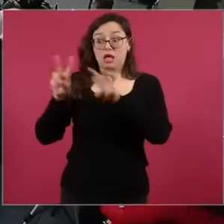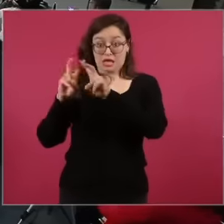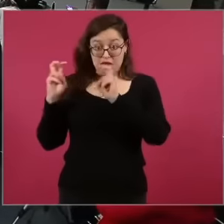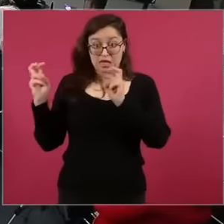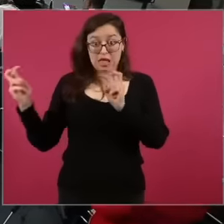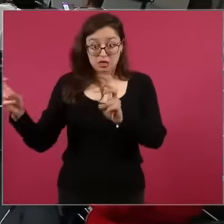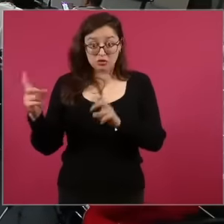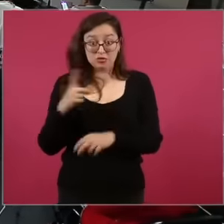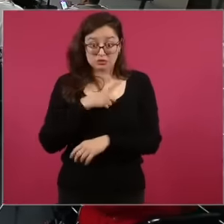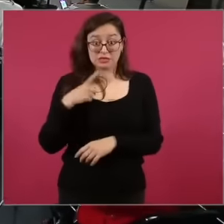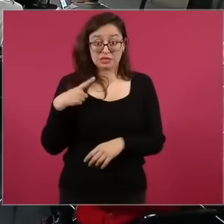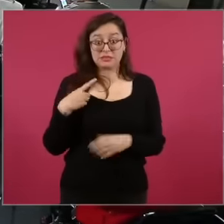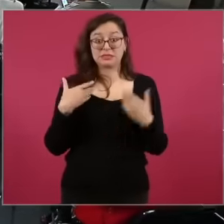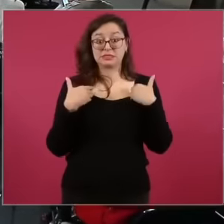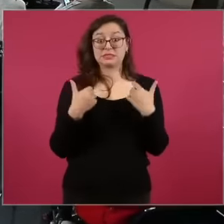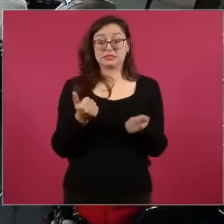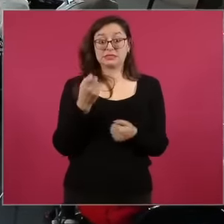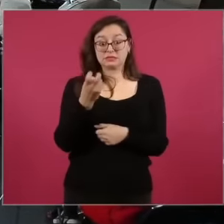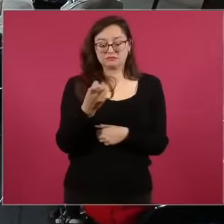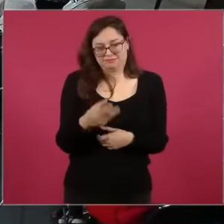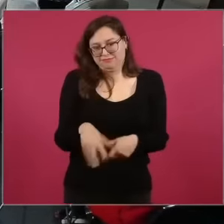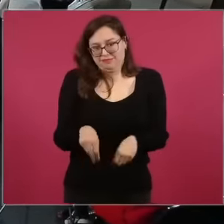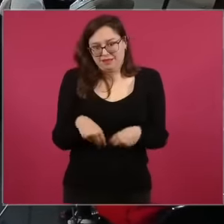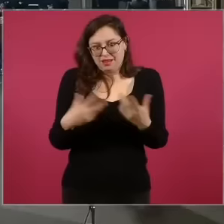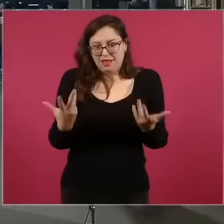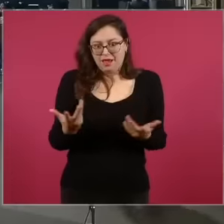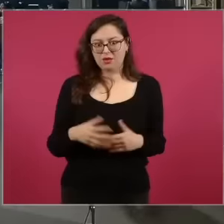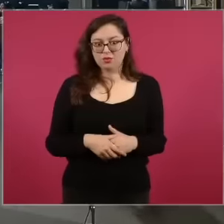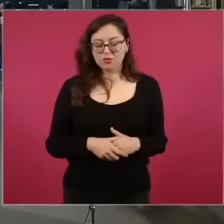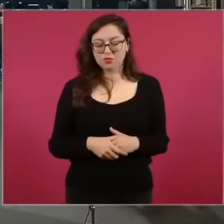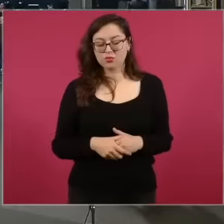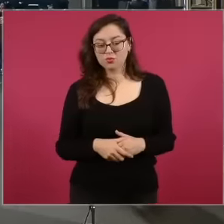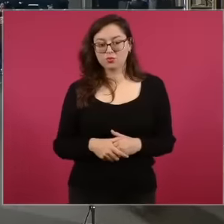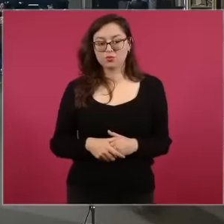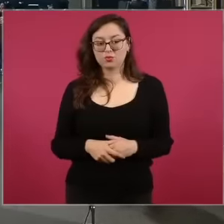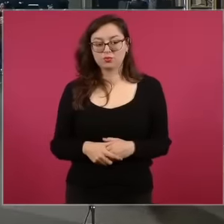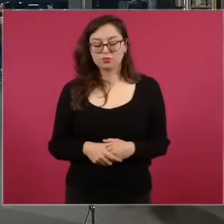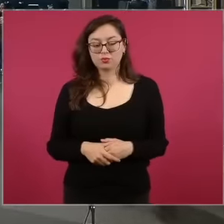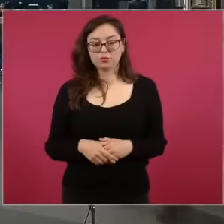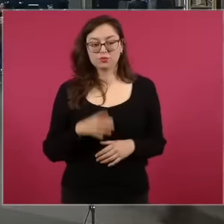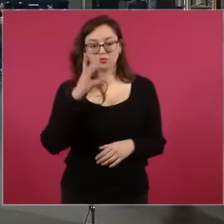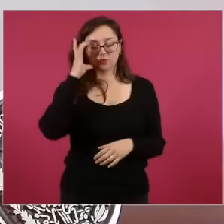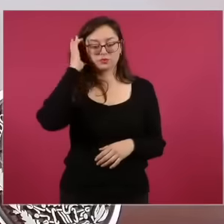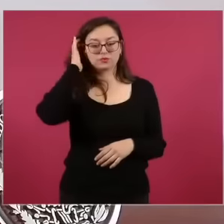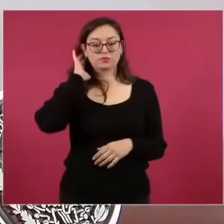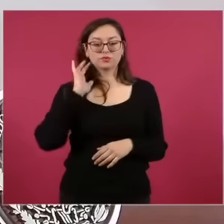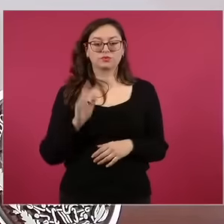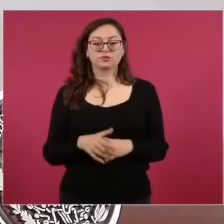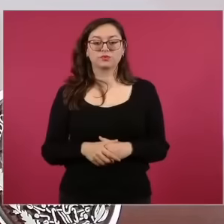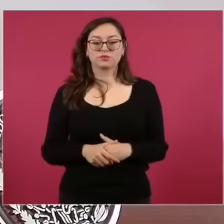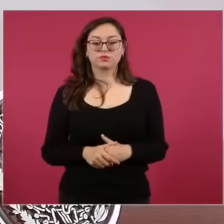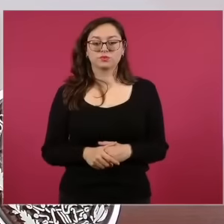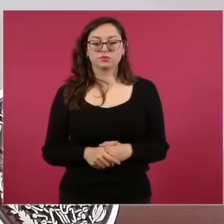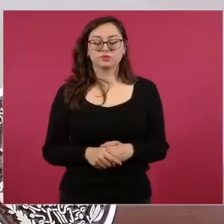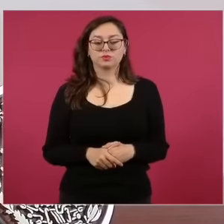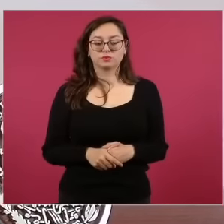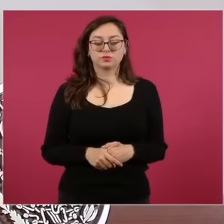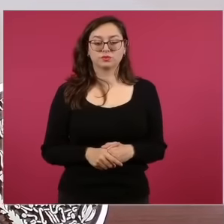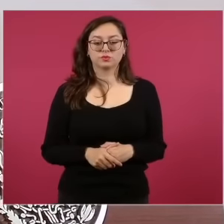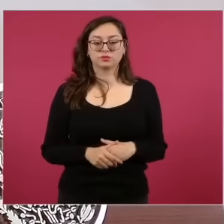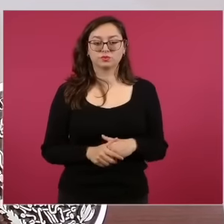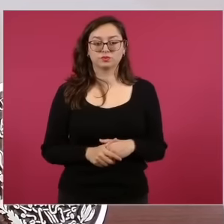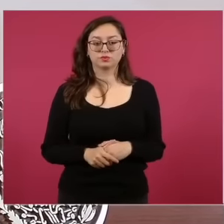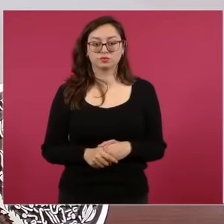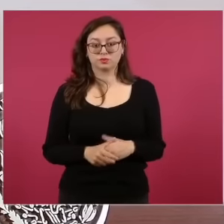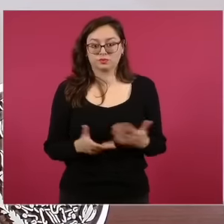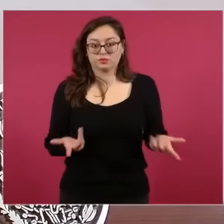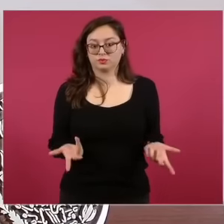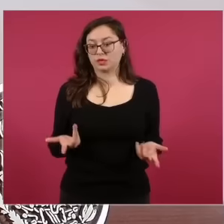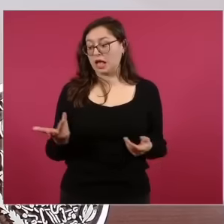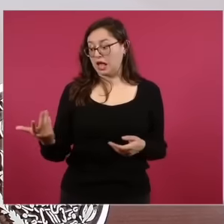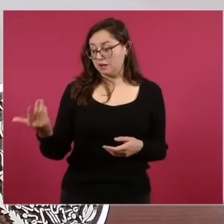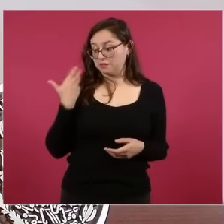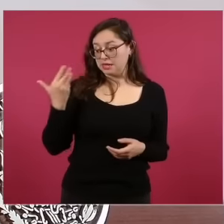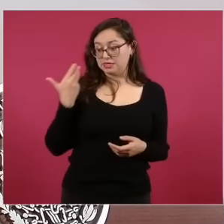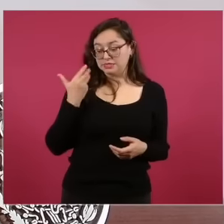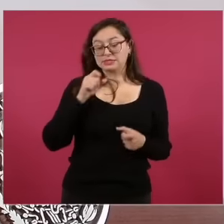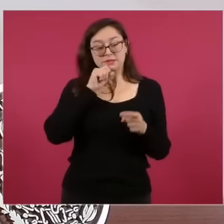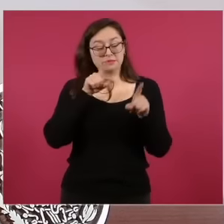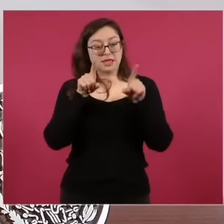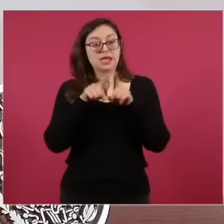the reform was enacted and they did not do so when they received the file from a company that